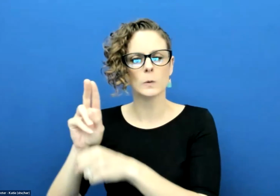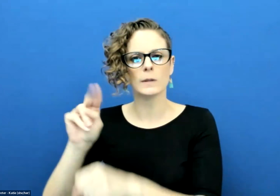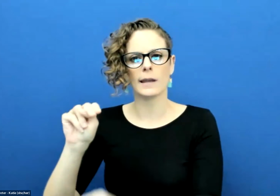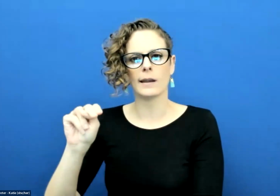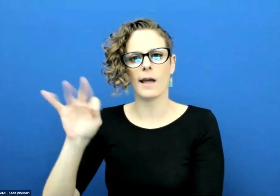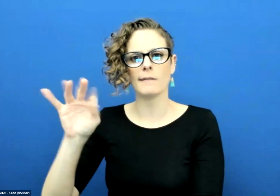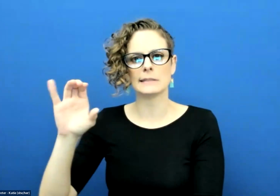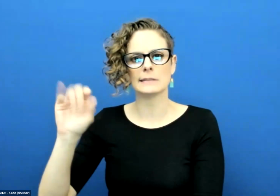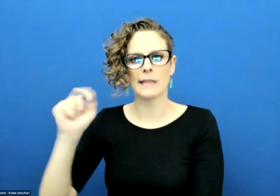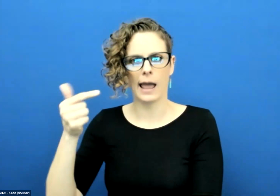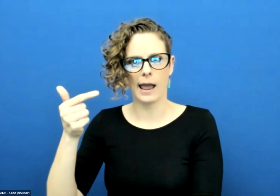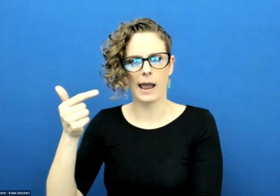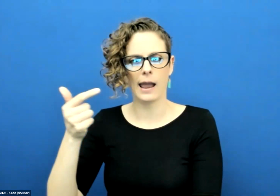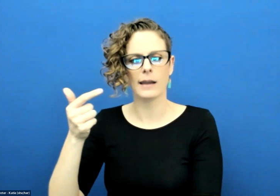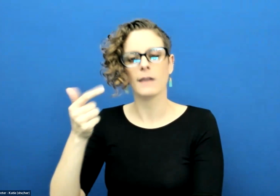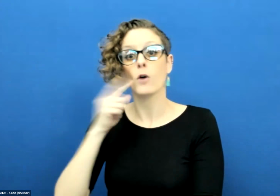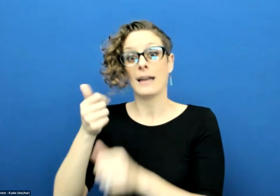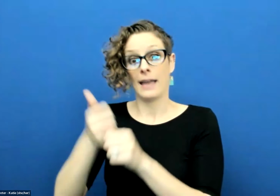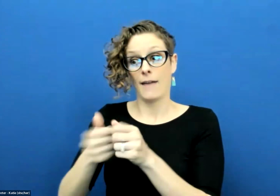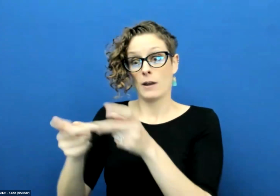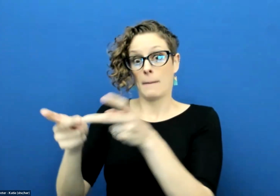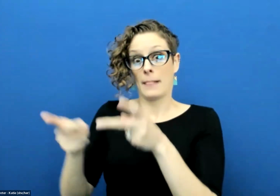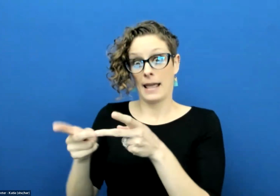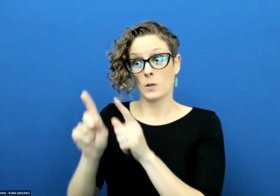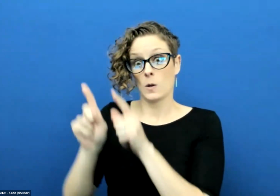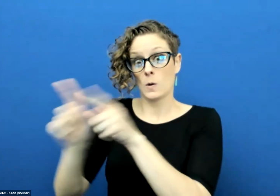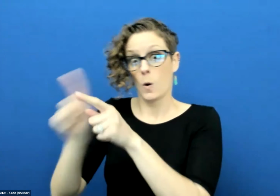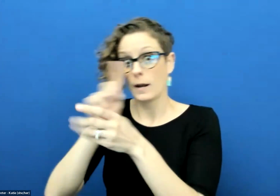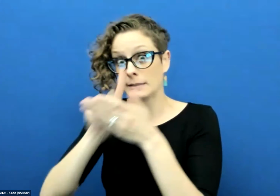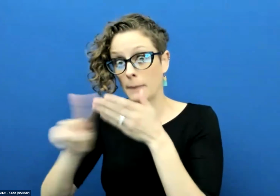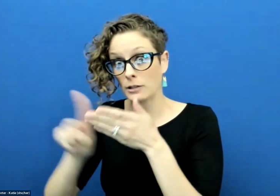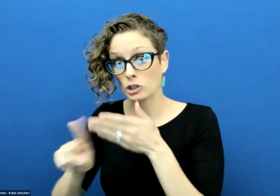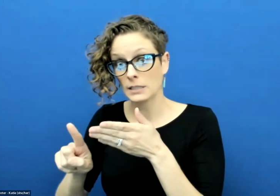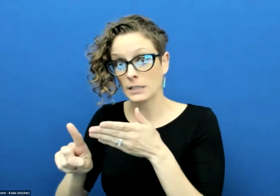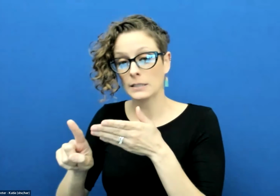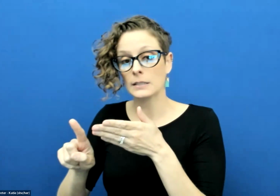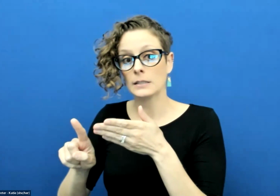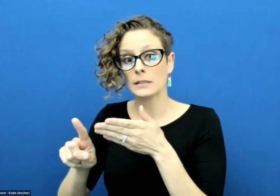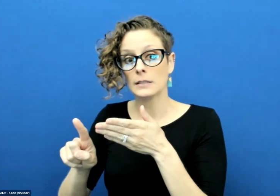they're supposed to do an inspection there's a tag and so he's got an entire system set up for